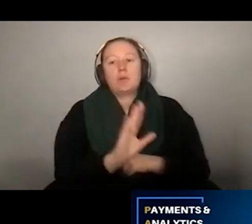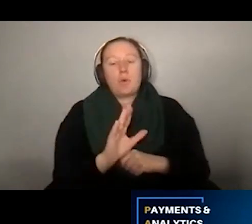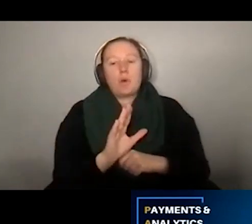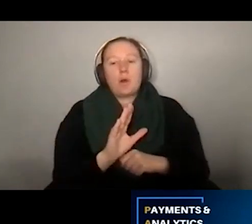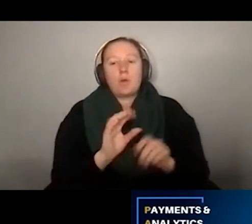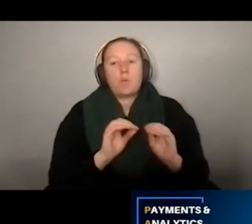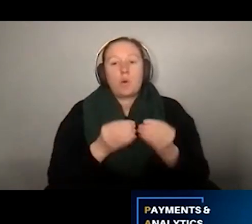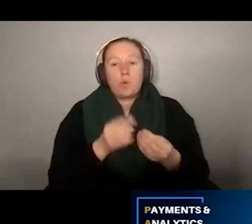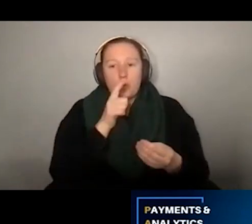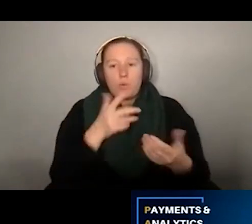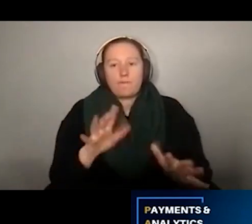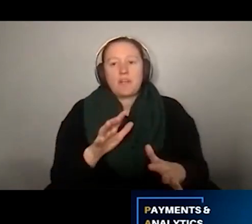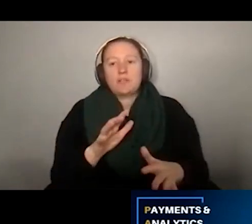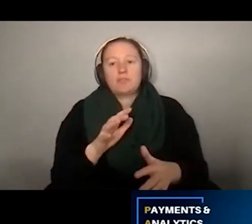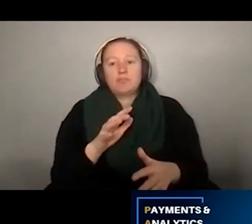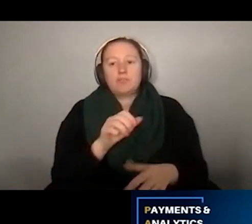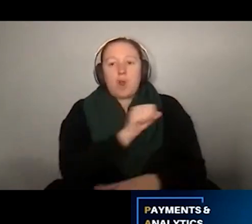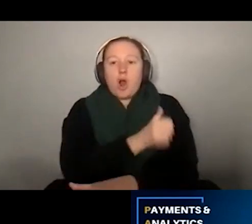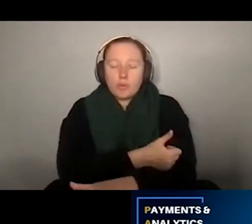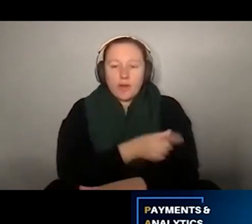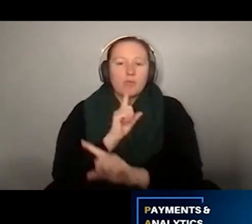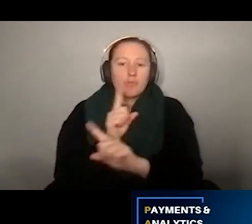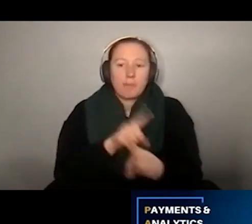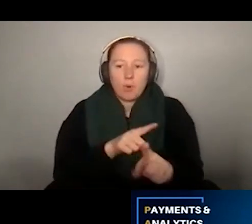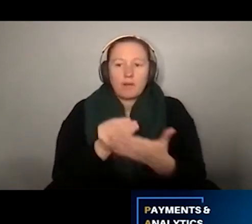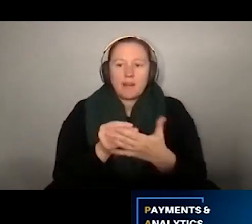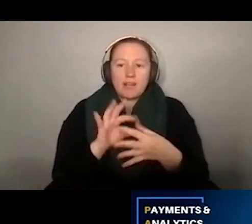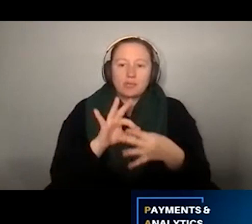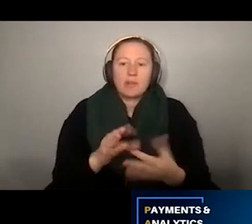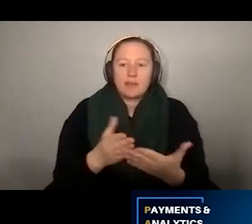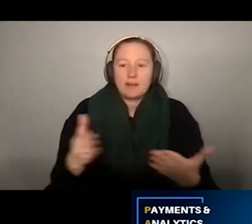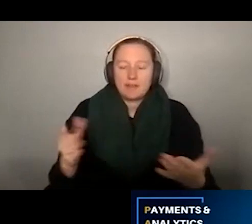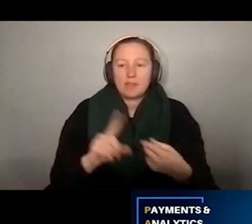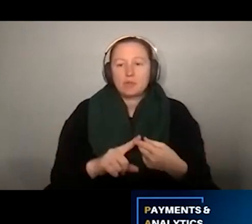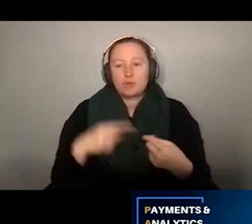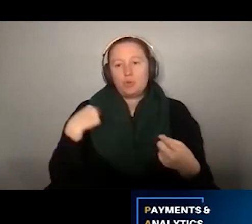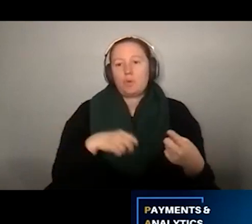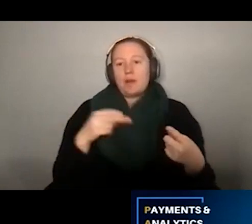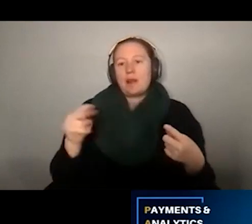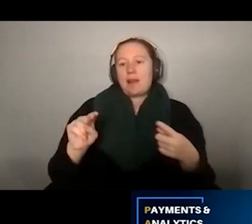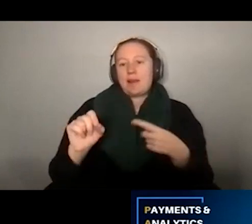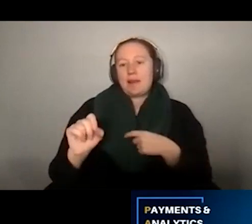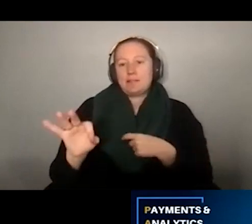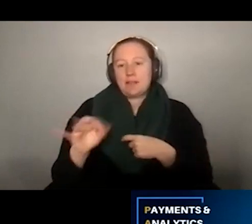to report on financial-related matters to NSF. Since our notifications